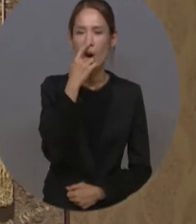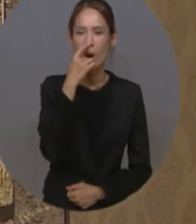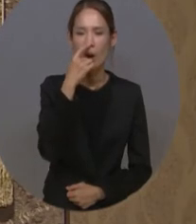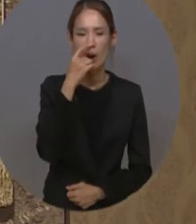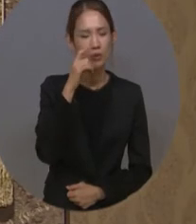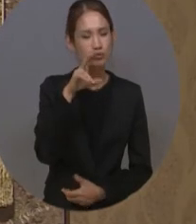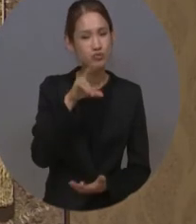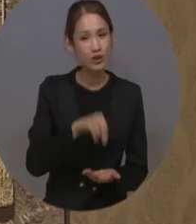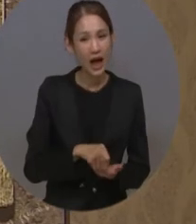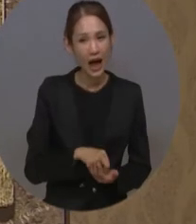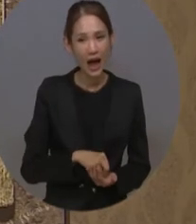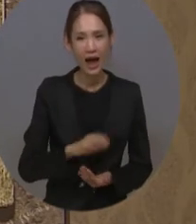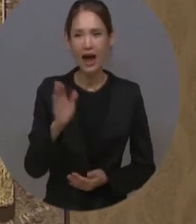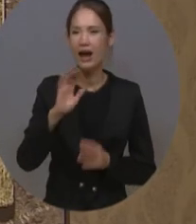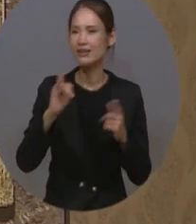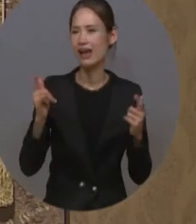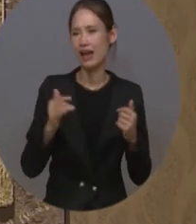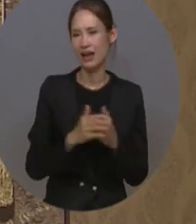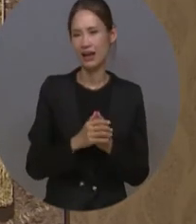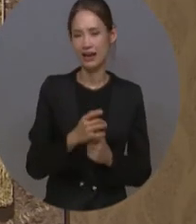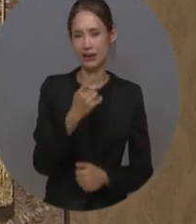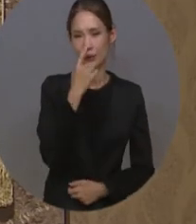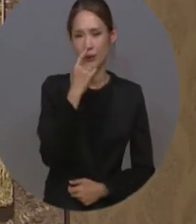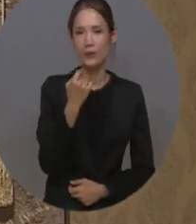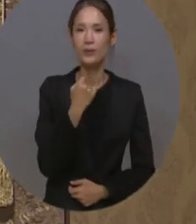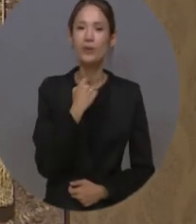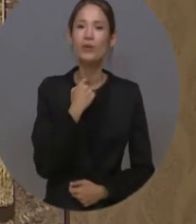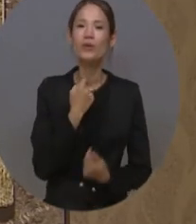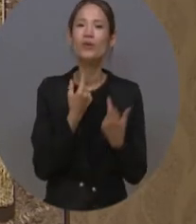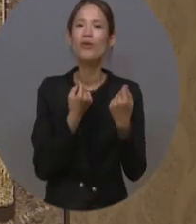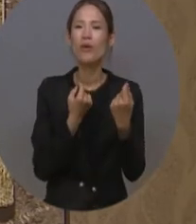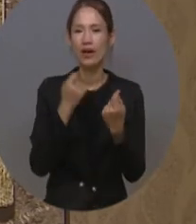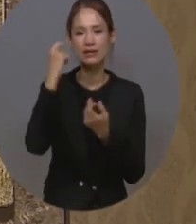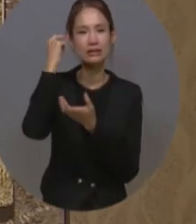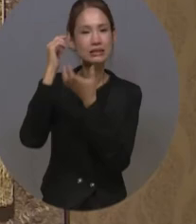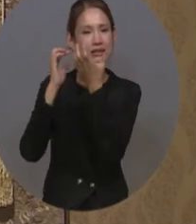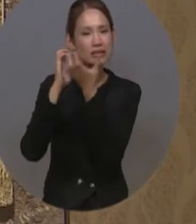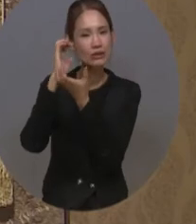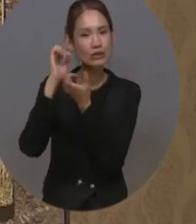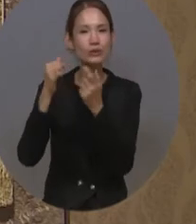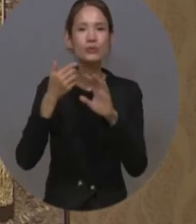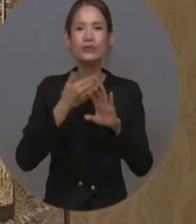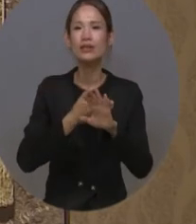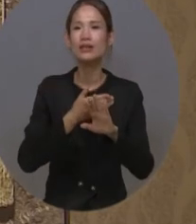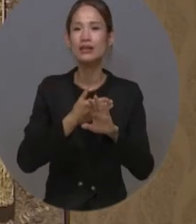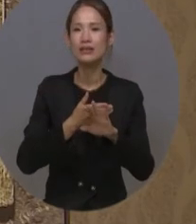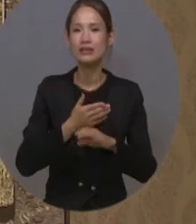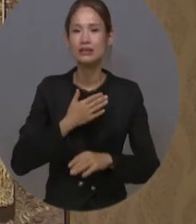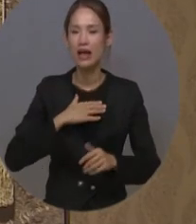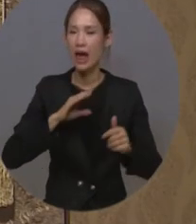Snoring and airway vibration sound are both noisy, but they're completely different Let's imitate it Sure